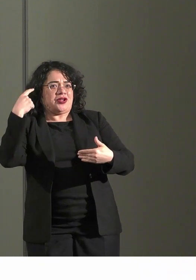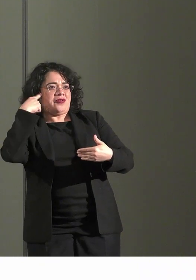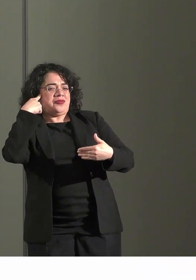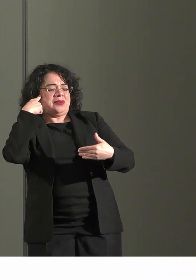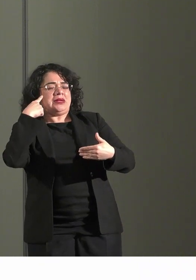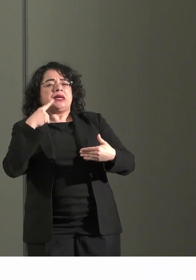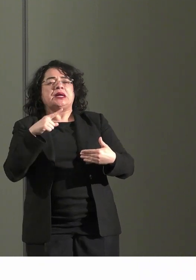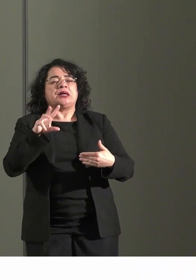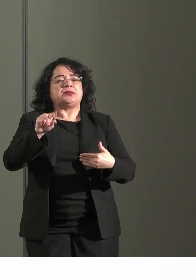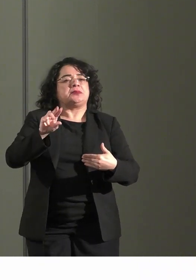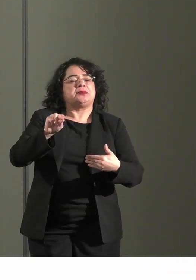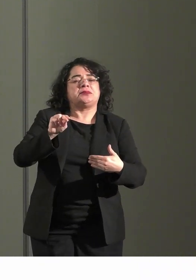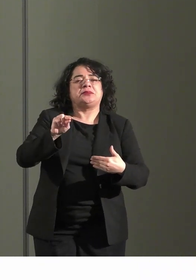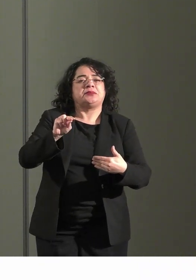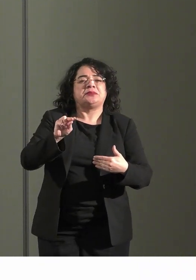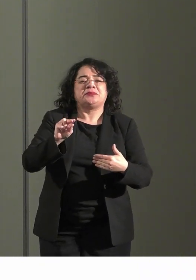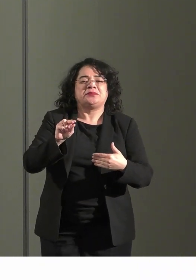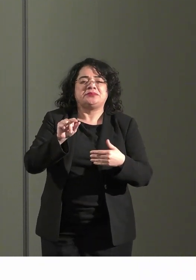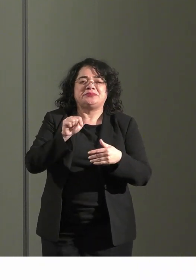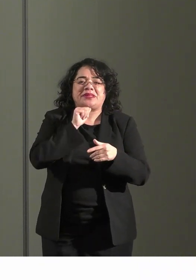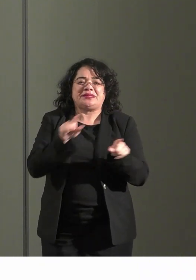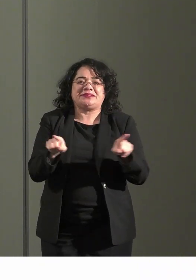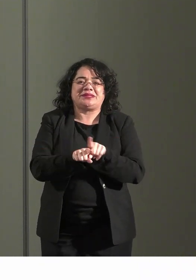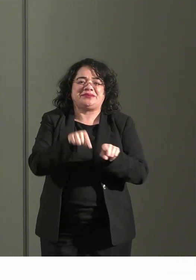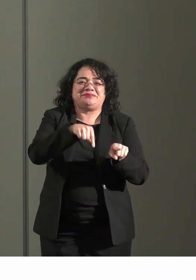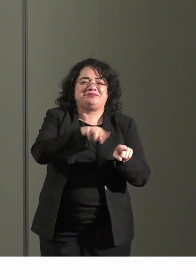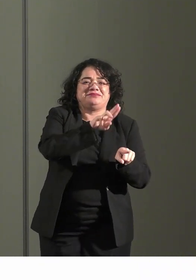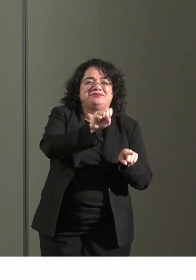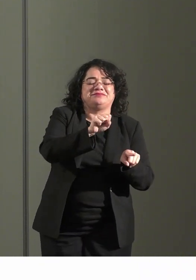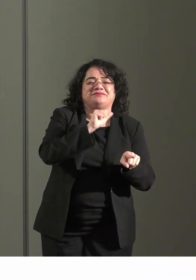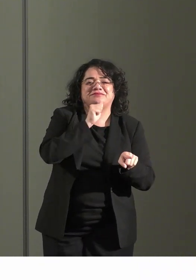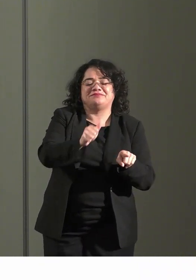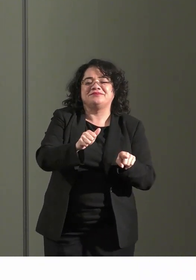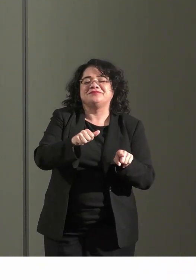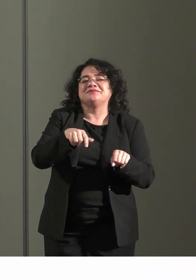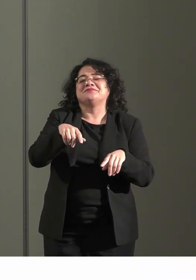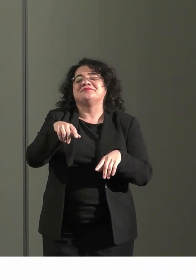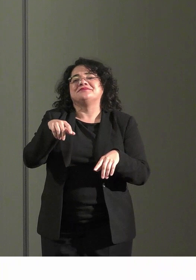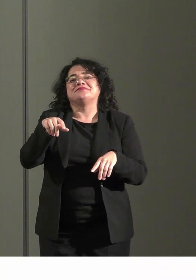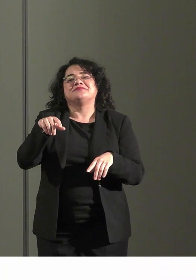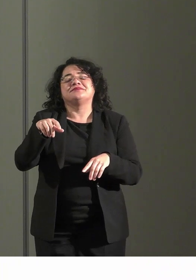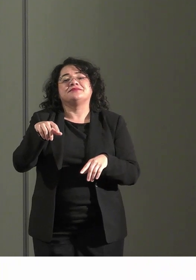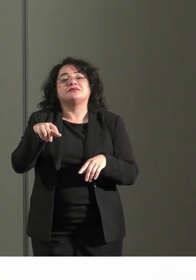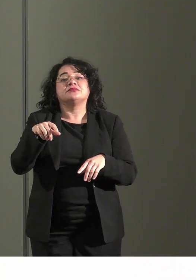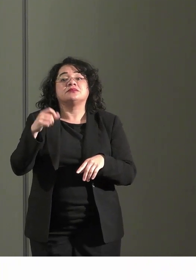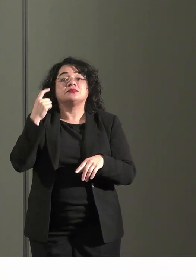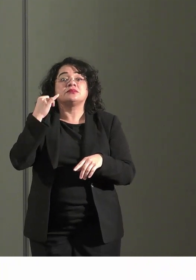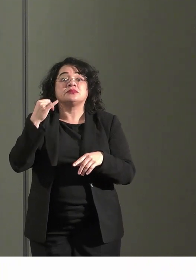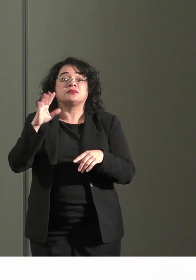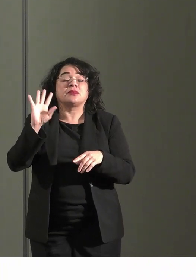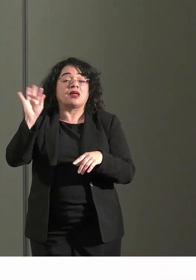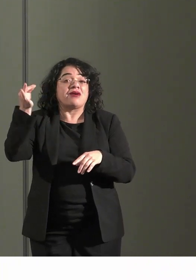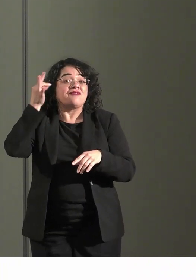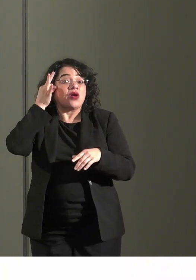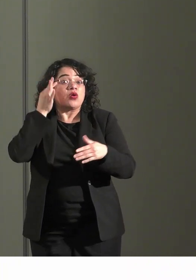So I don't see it happening the same way as in the states. It is against a federal department,